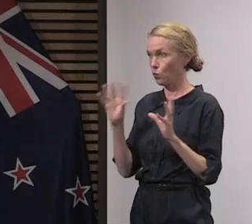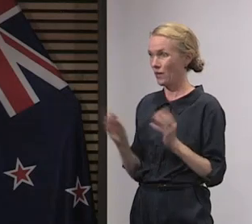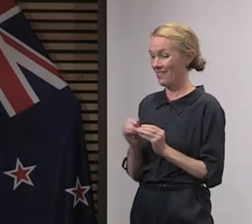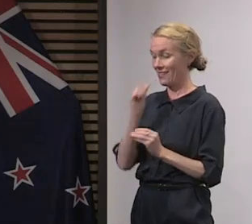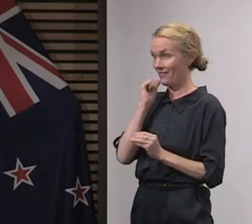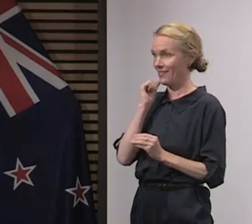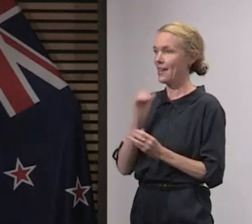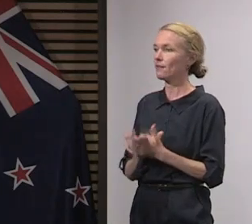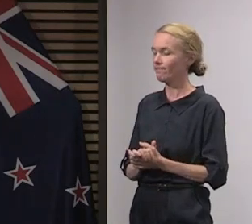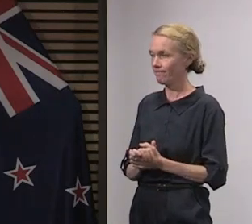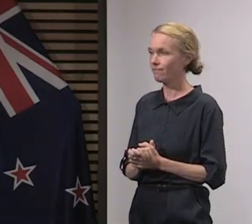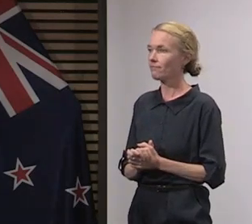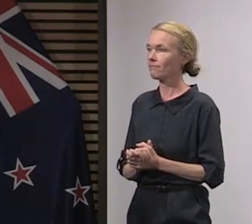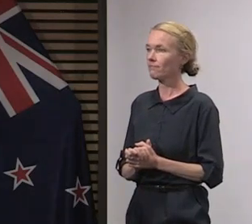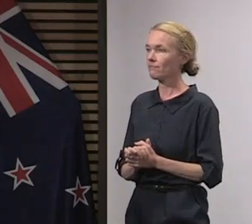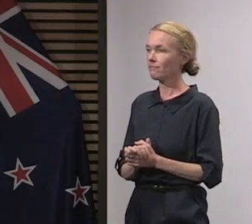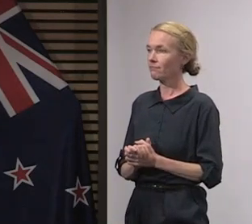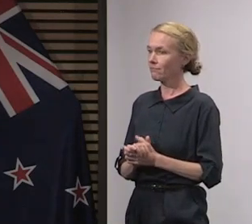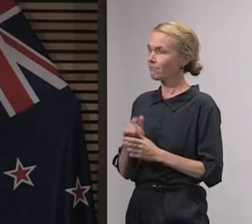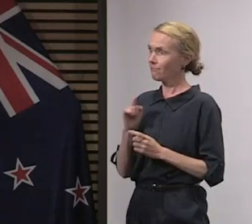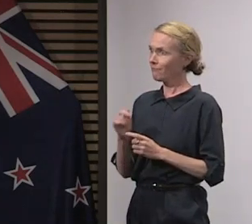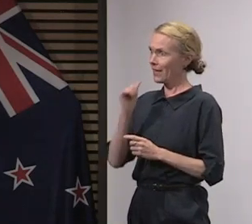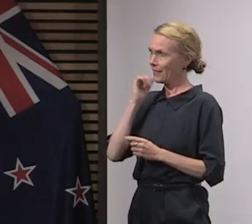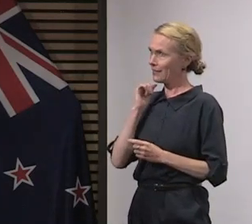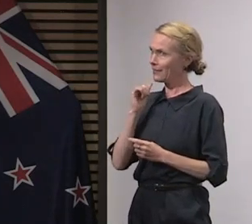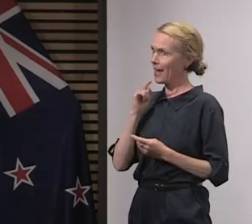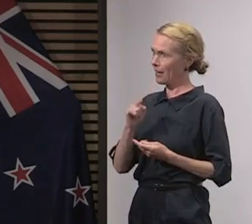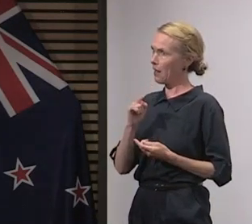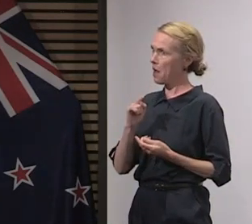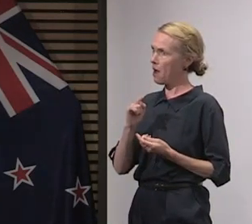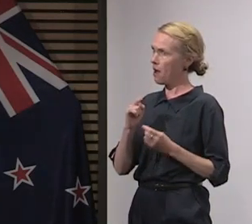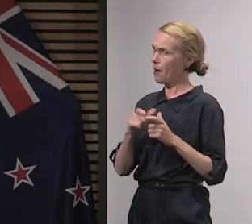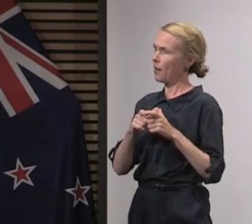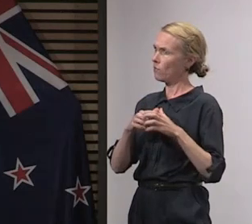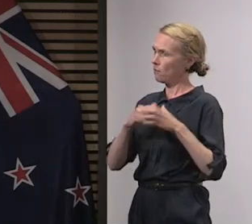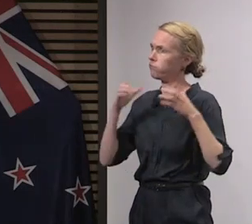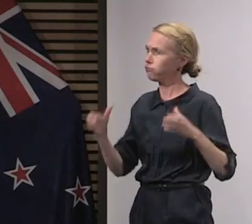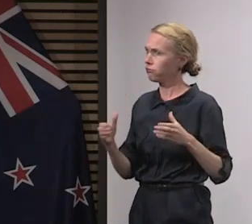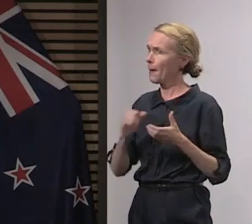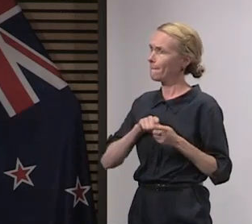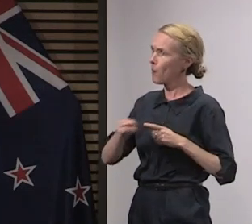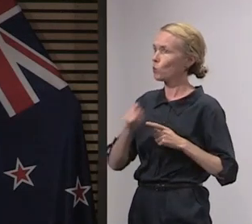yesterday there were 3,709